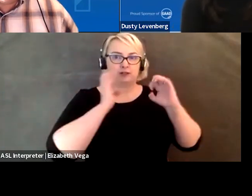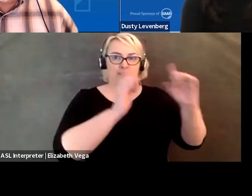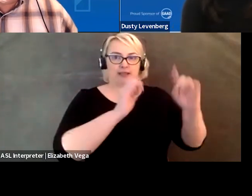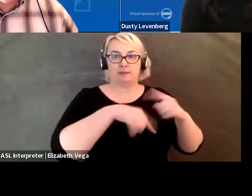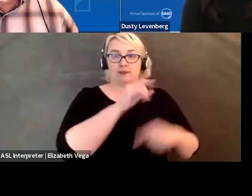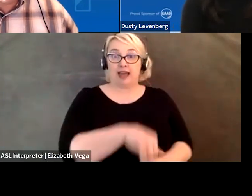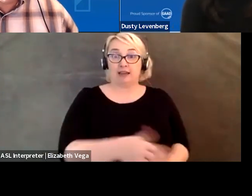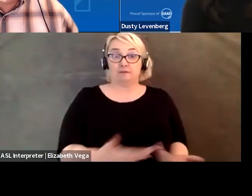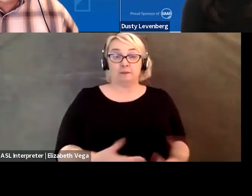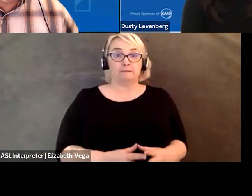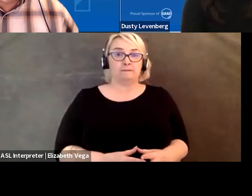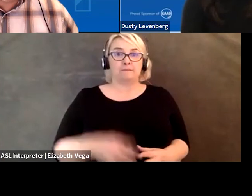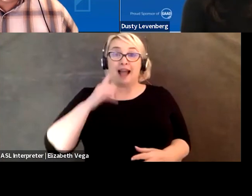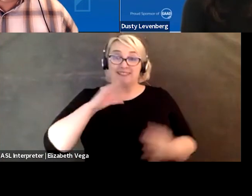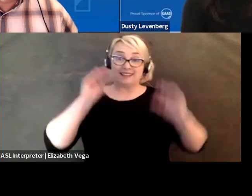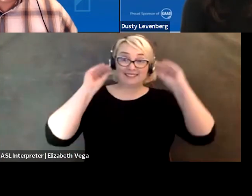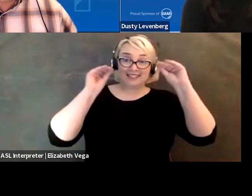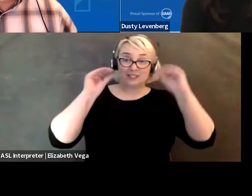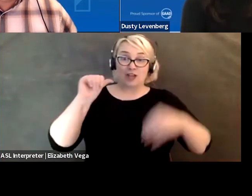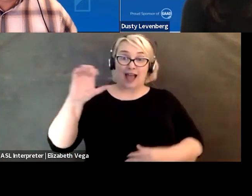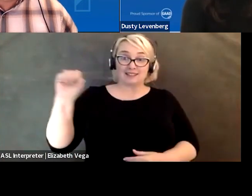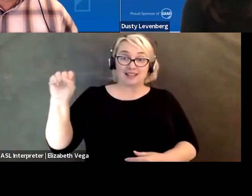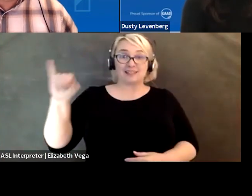I think teach access was a good example of that. A little bit more university.